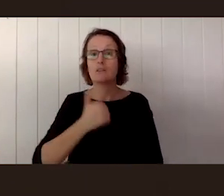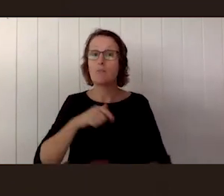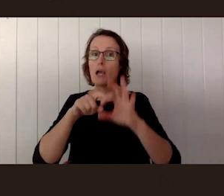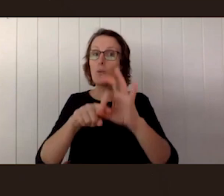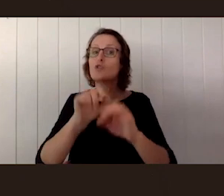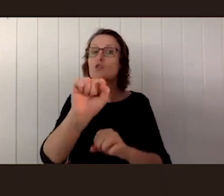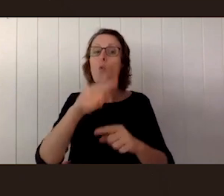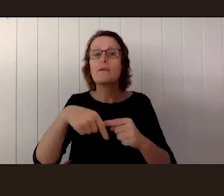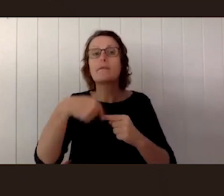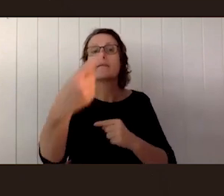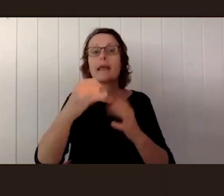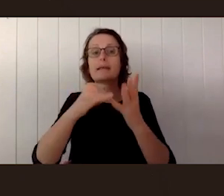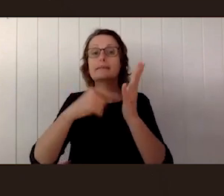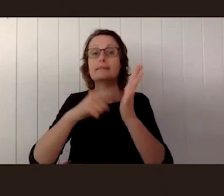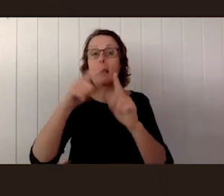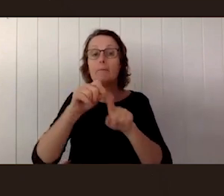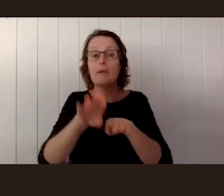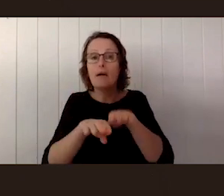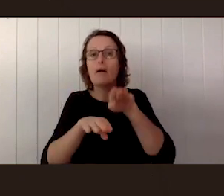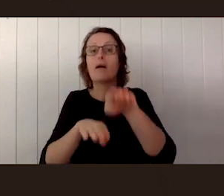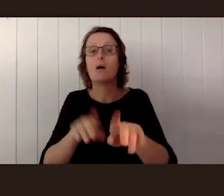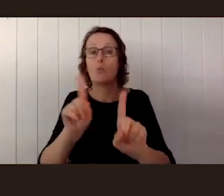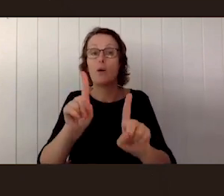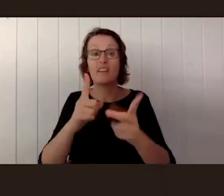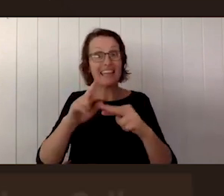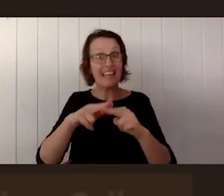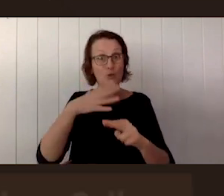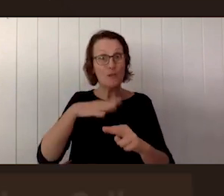next step? If you need some support with your next step, then feel free